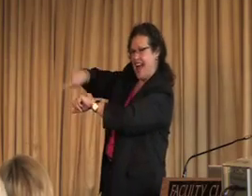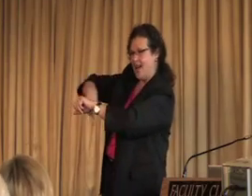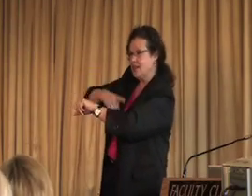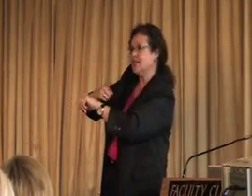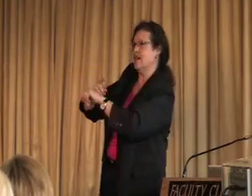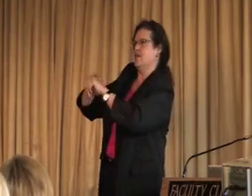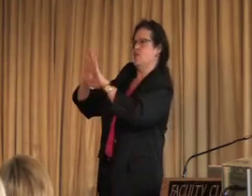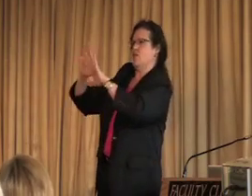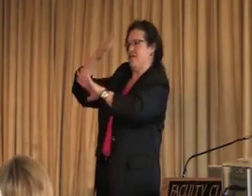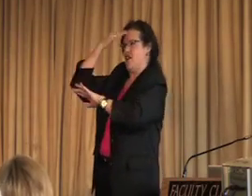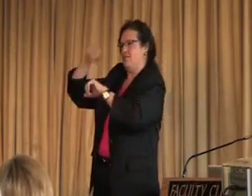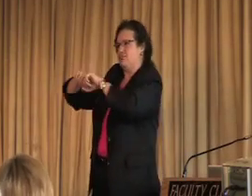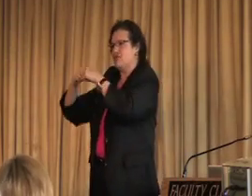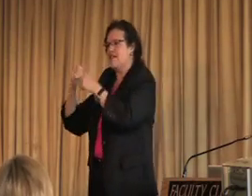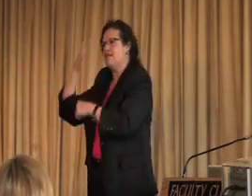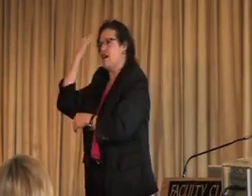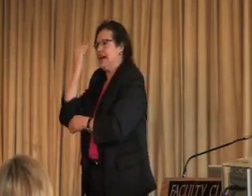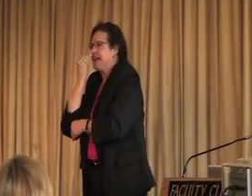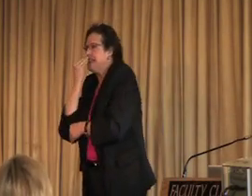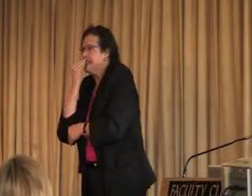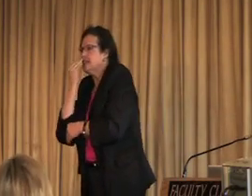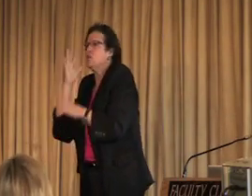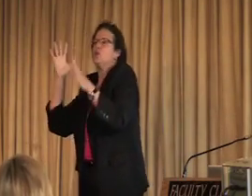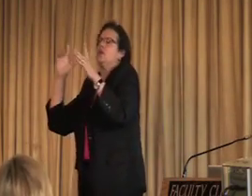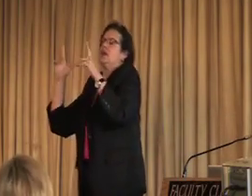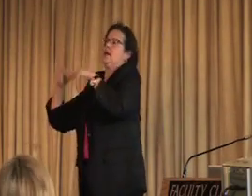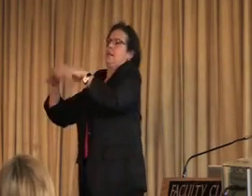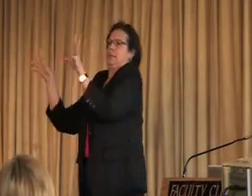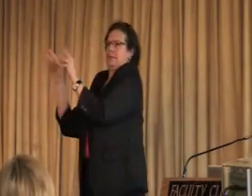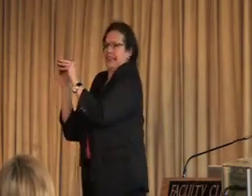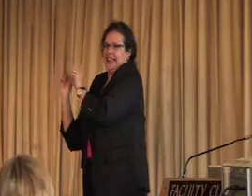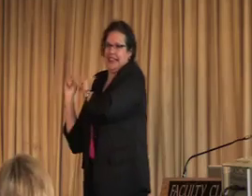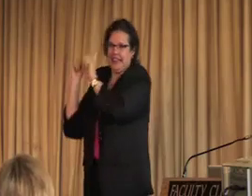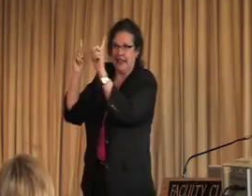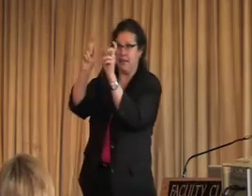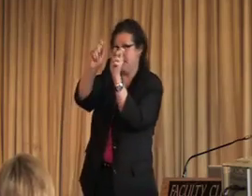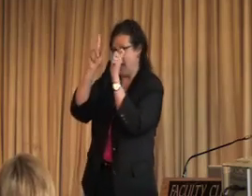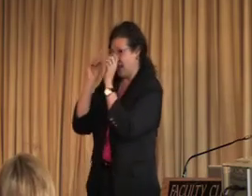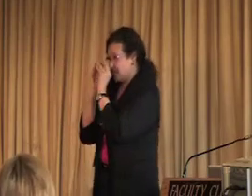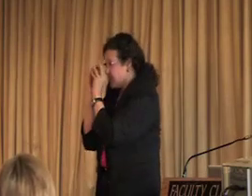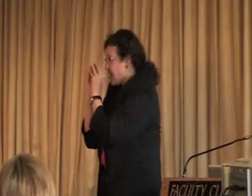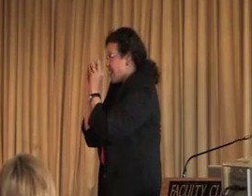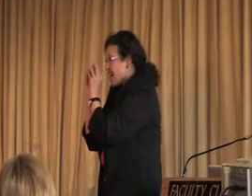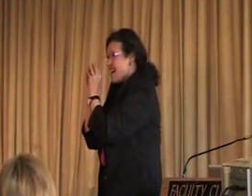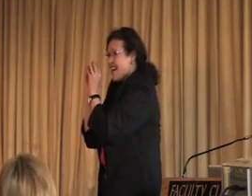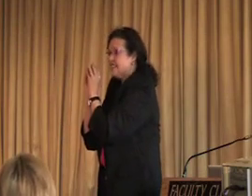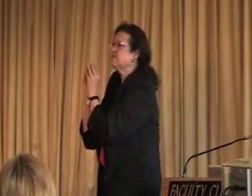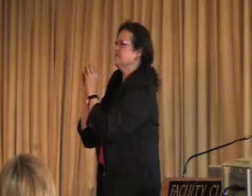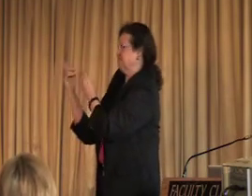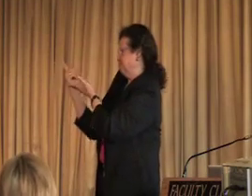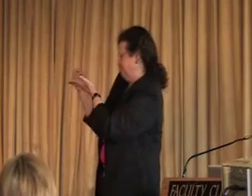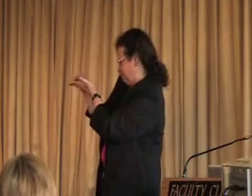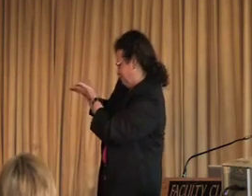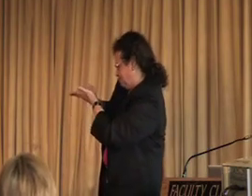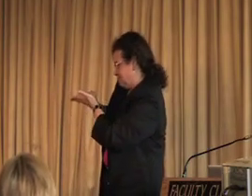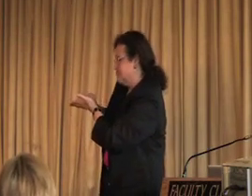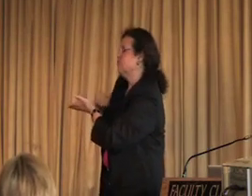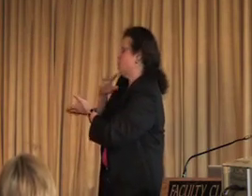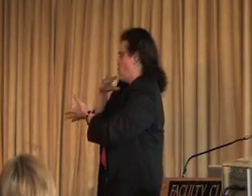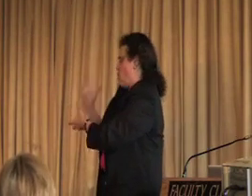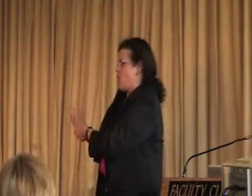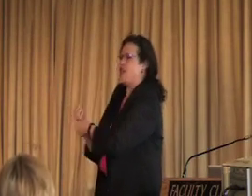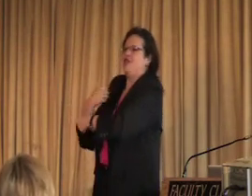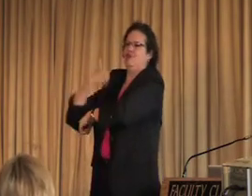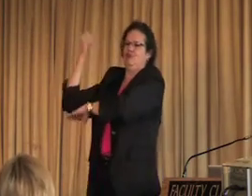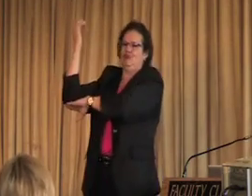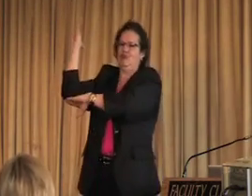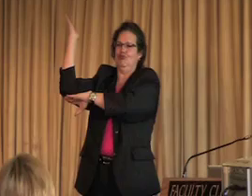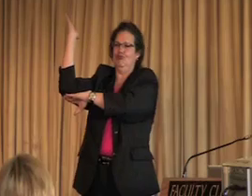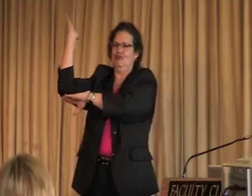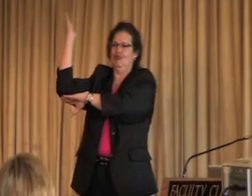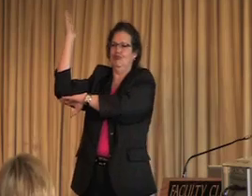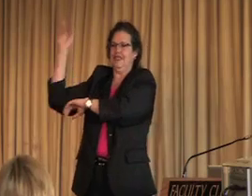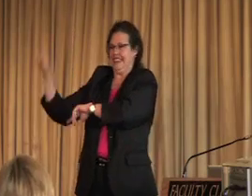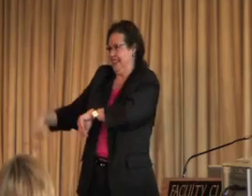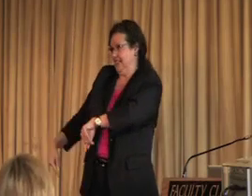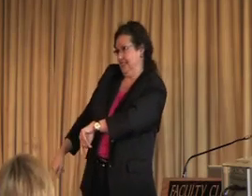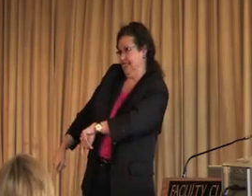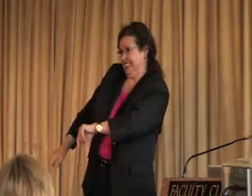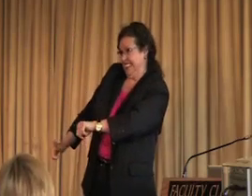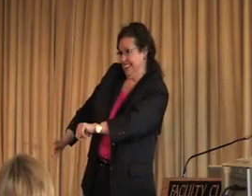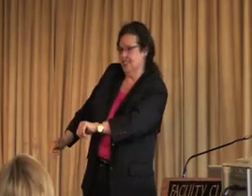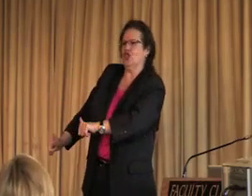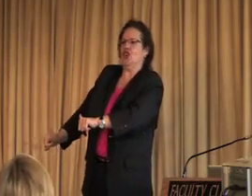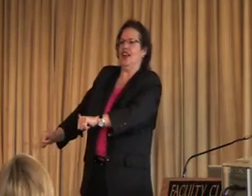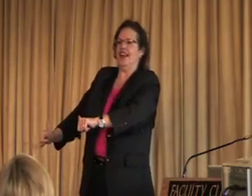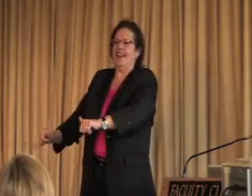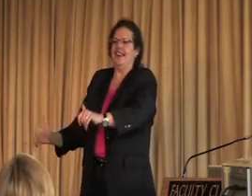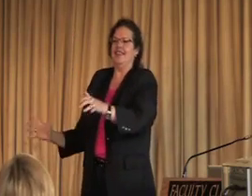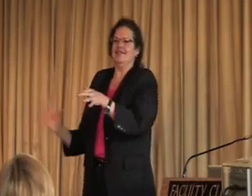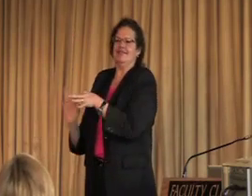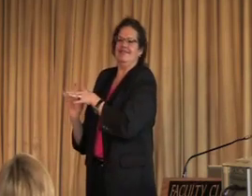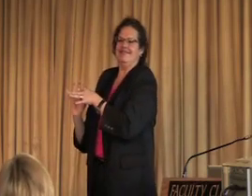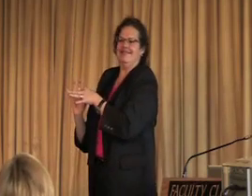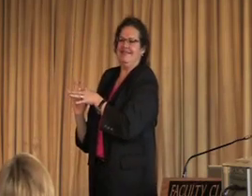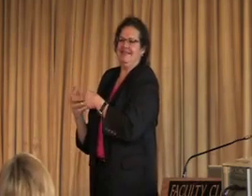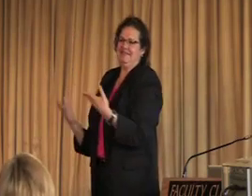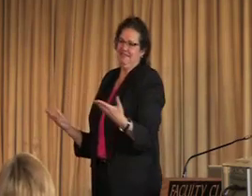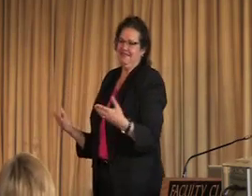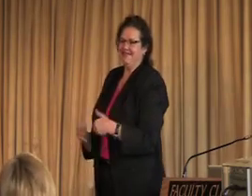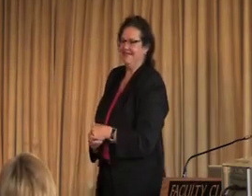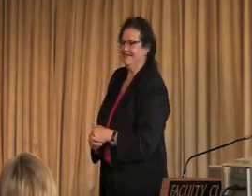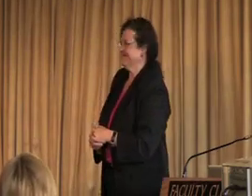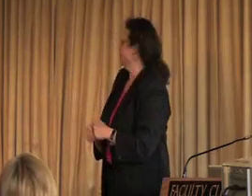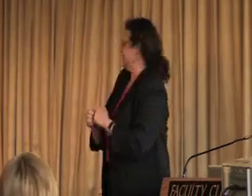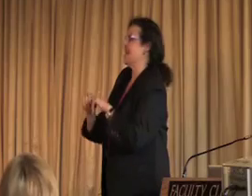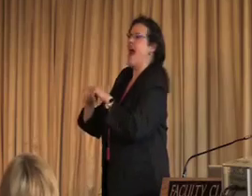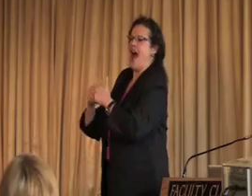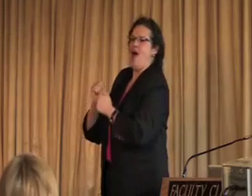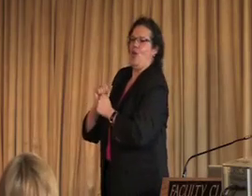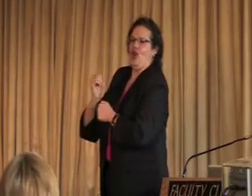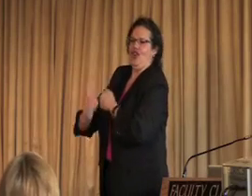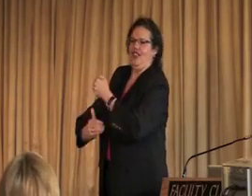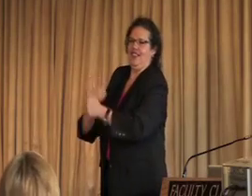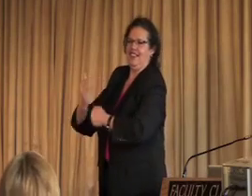sign language, I still communicated with him, and it was a great you tonight. When you came